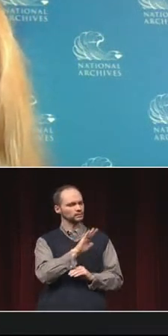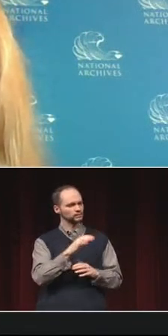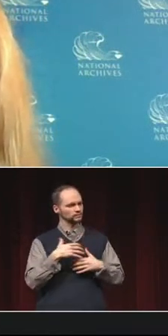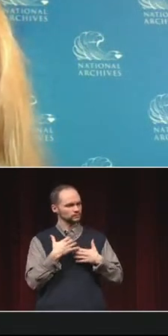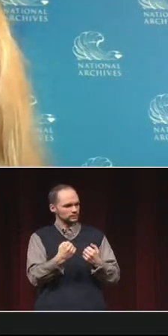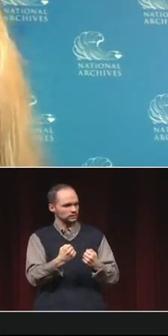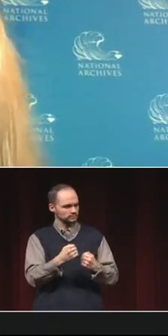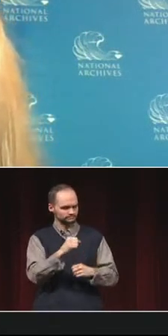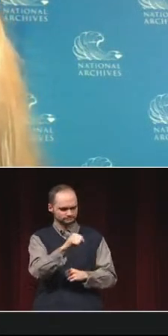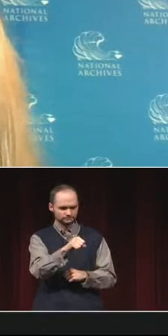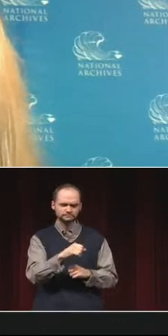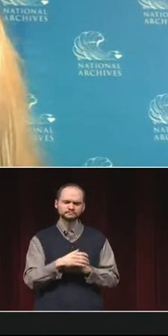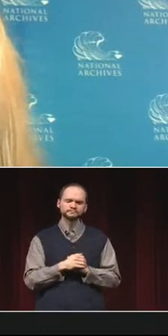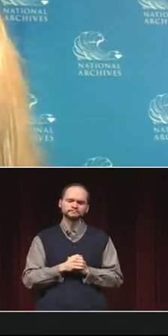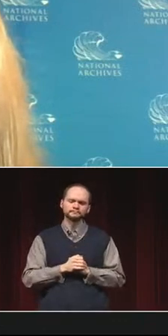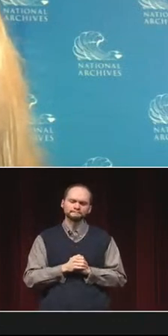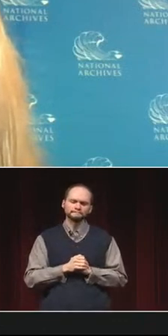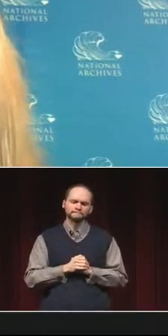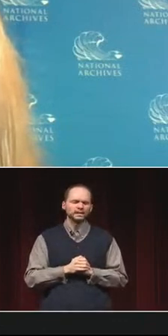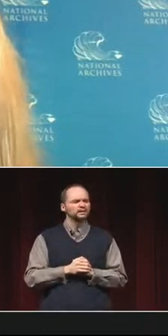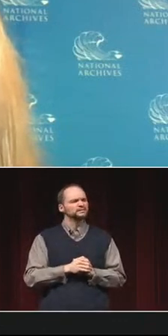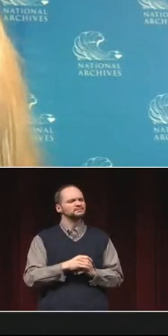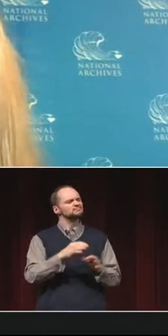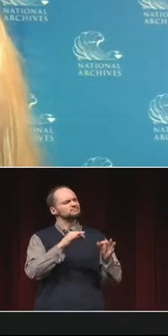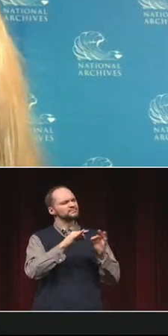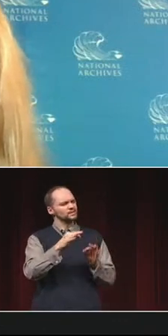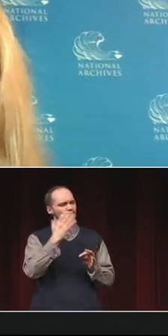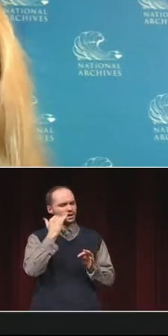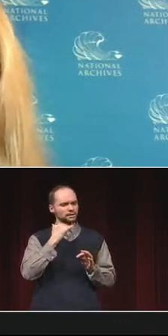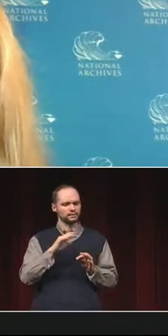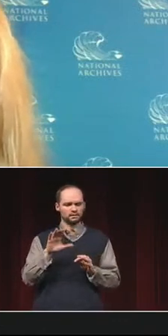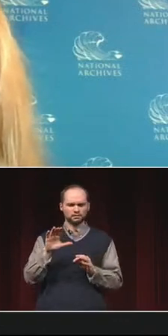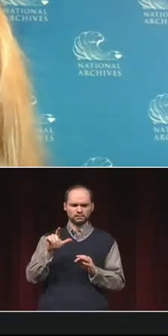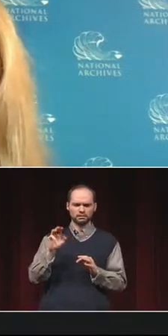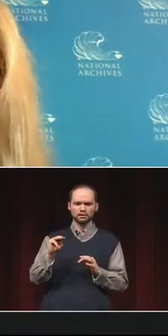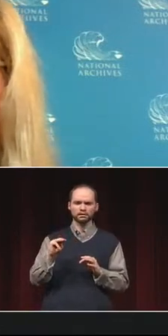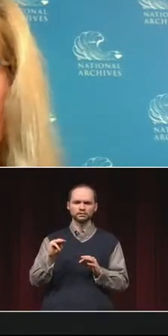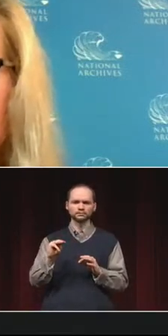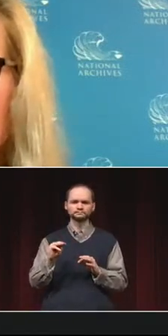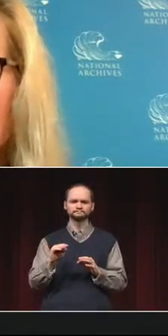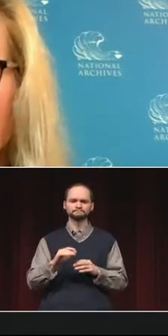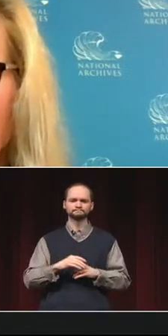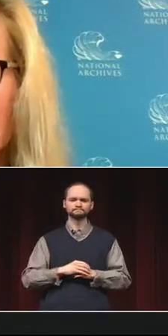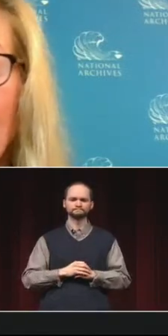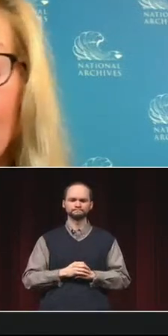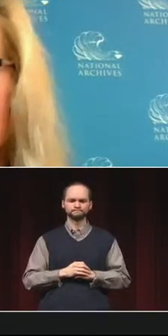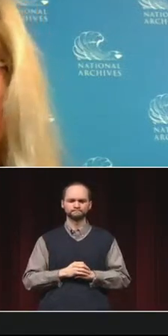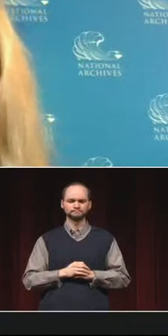Can you tell why that calmness and reserve was important in the protest